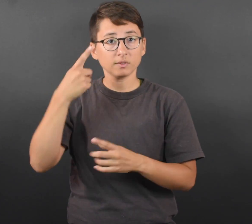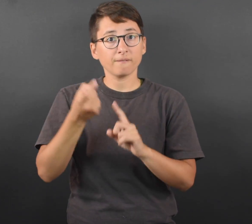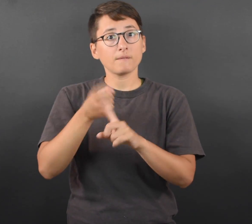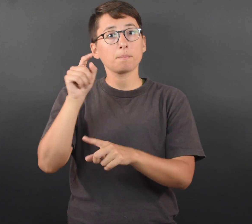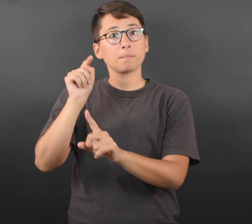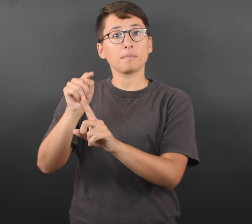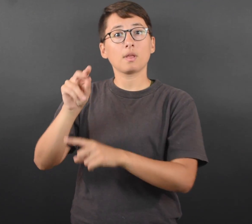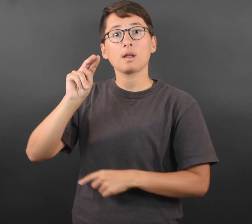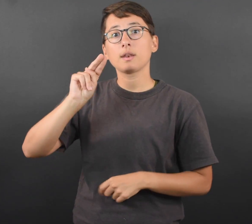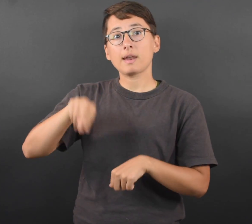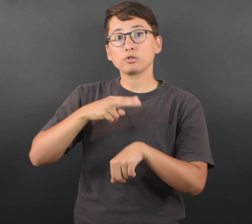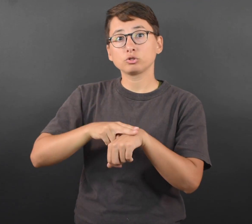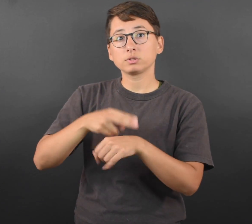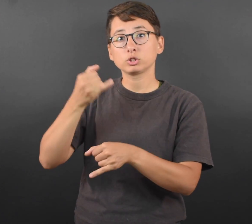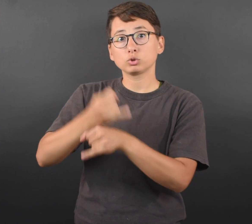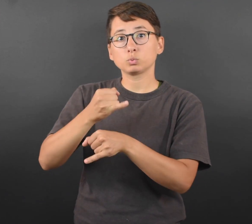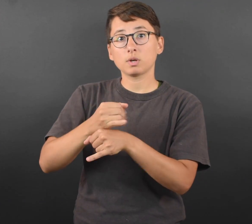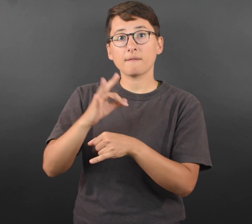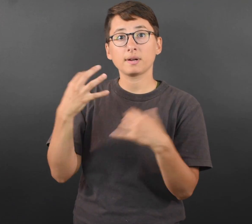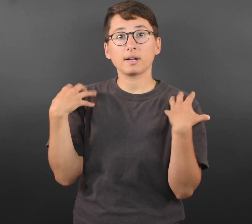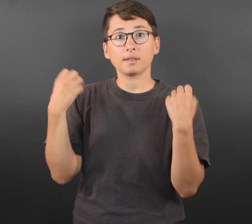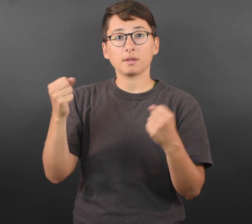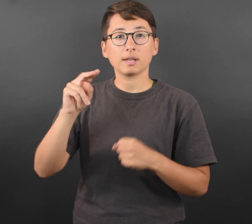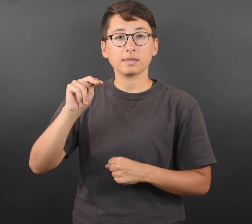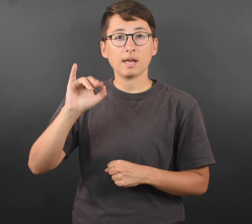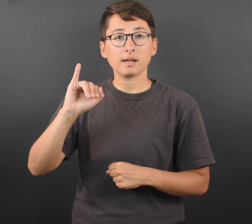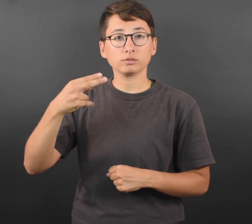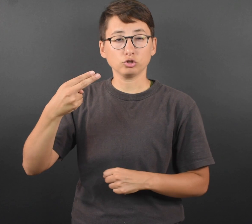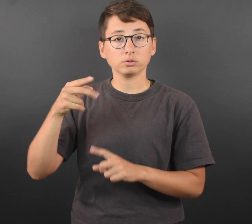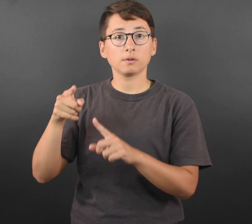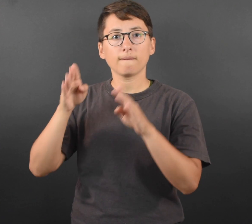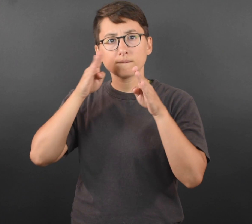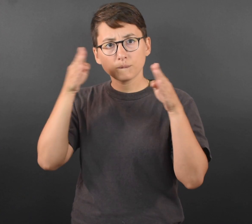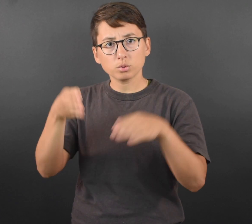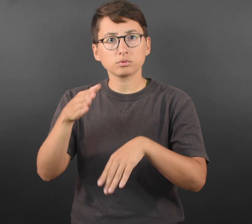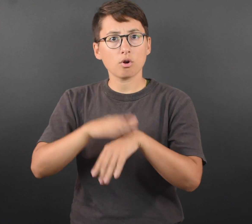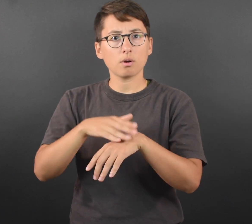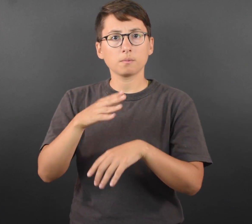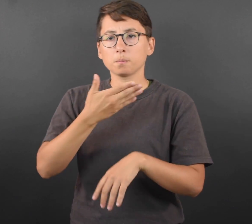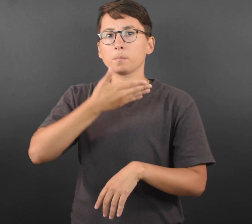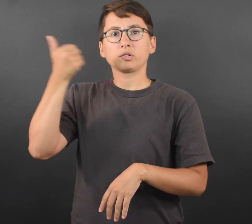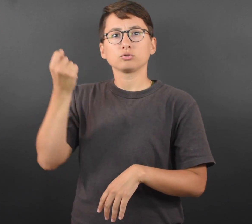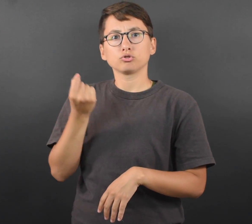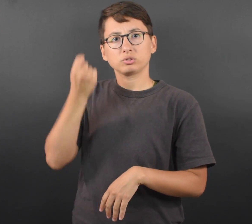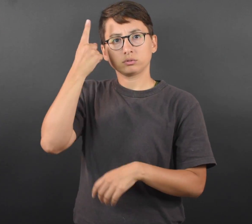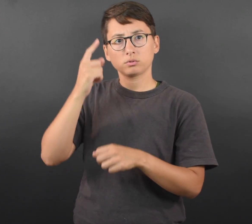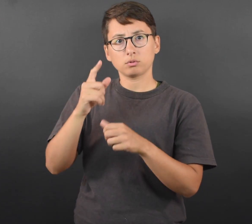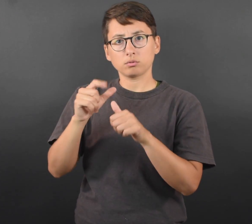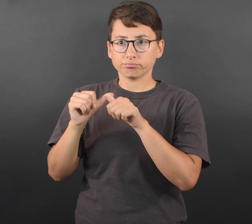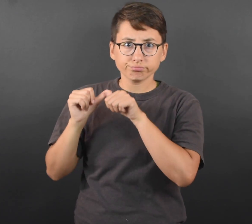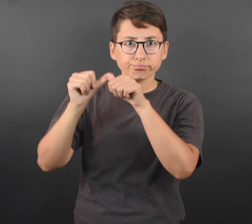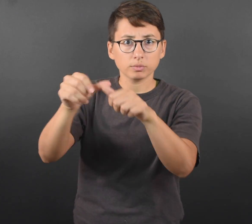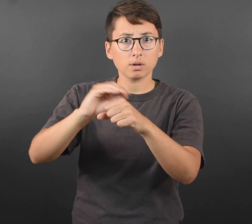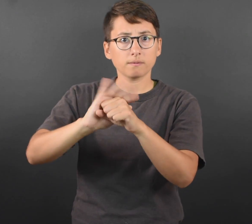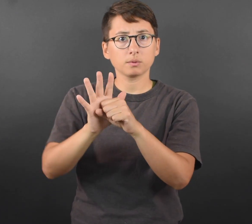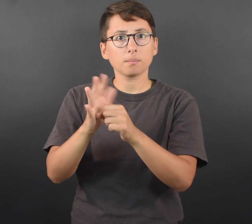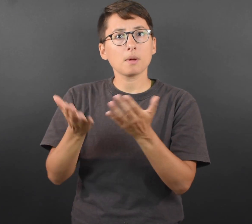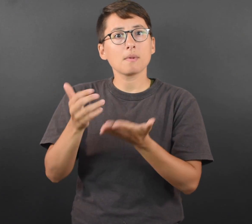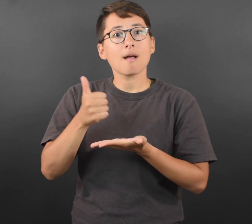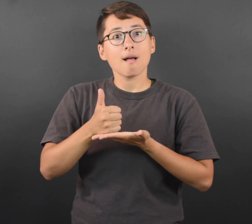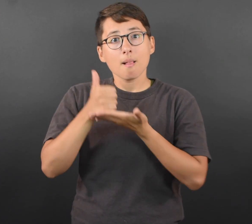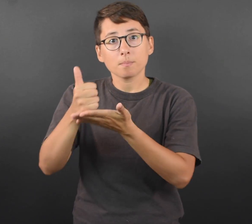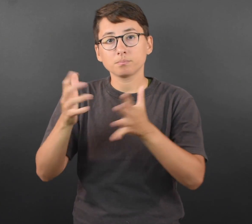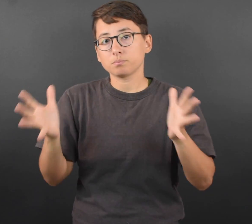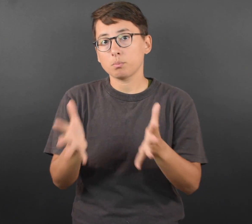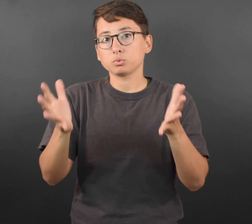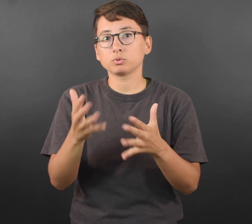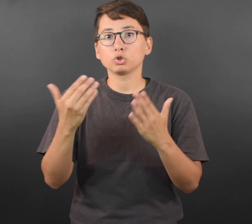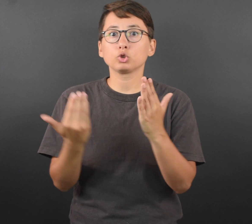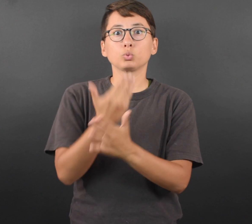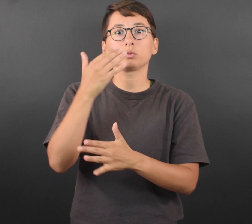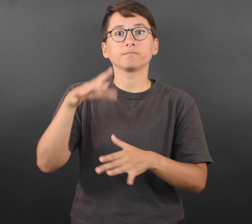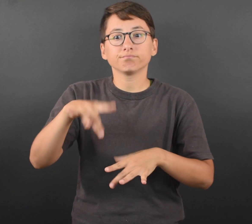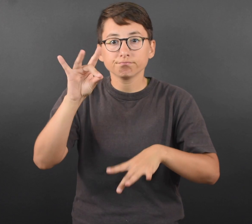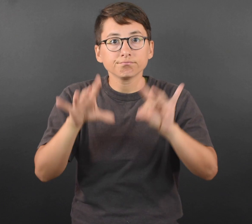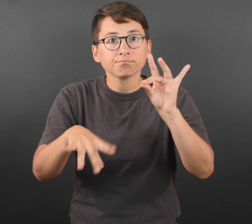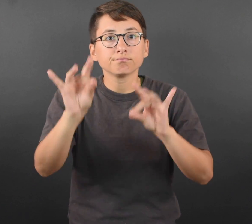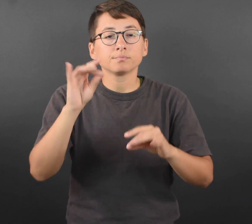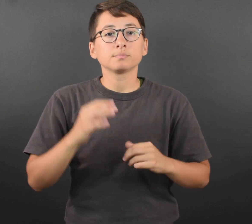National Institutes of Health to better understand long-COVID may help drive new discoveries.